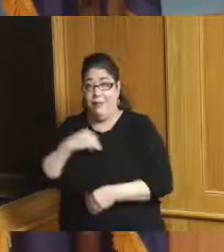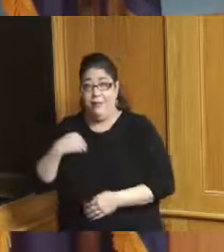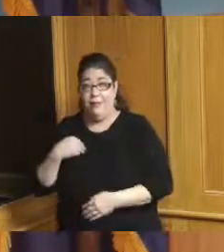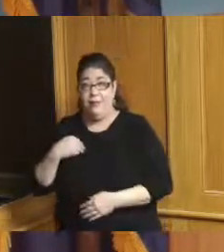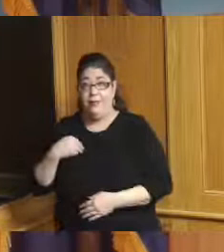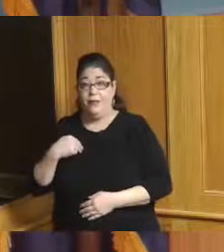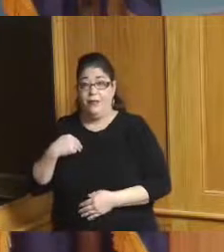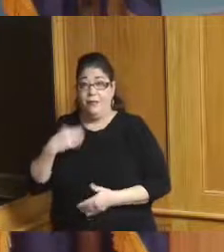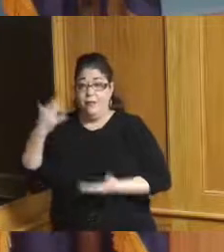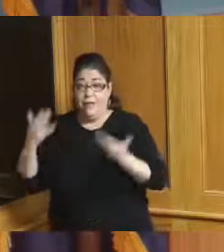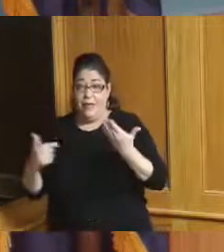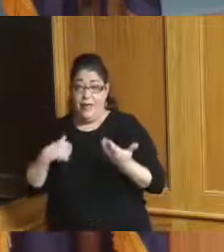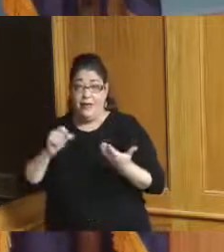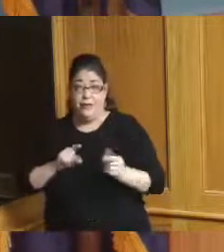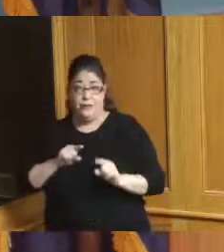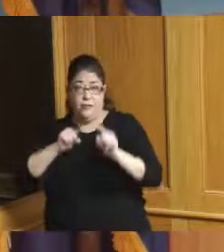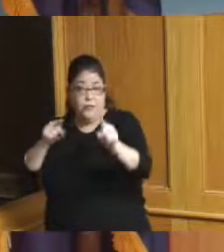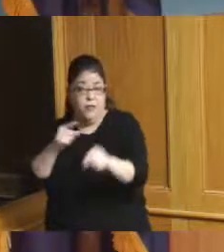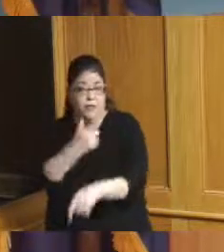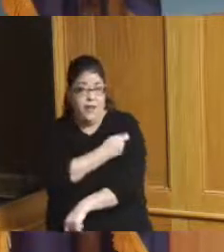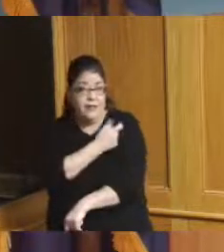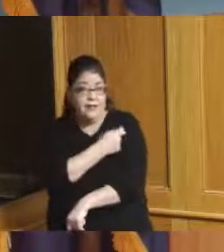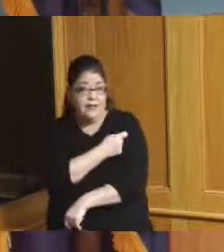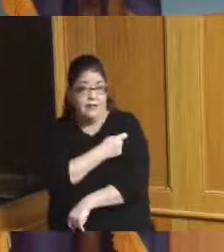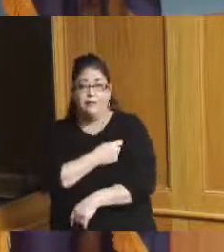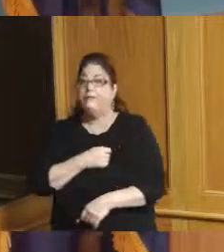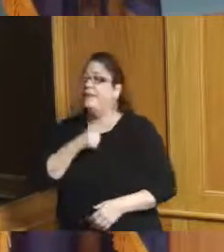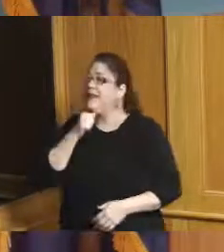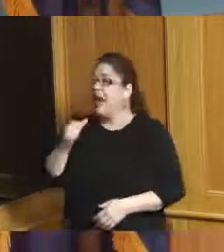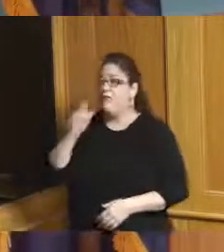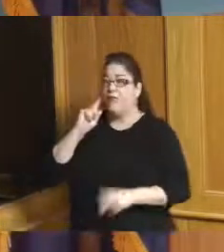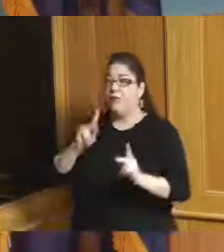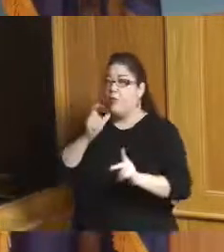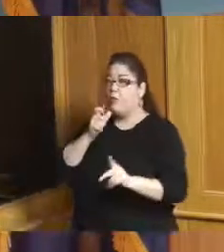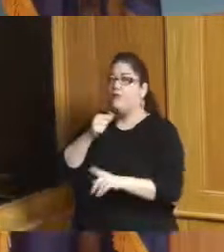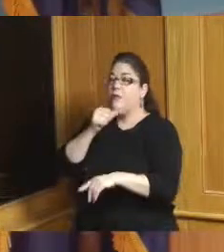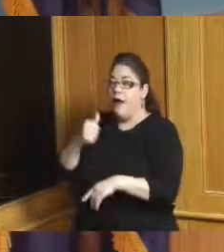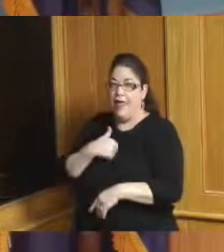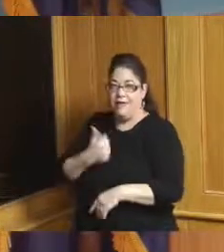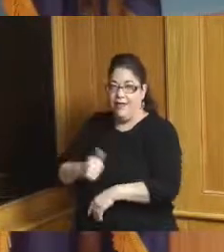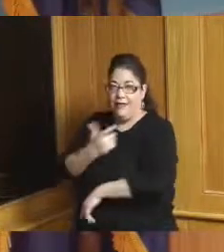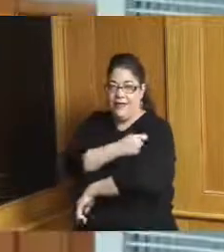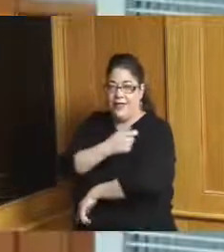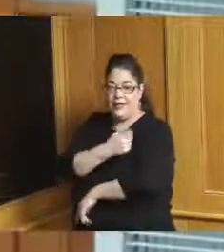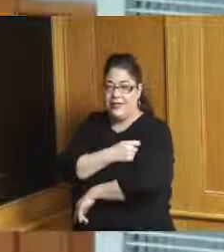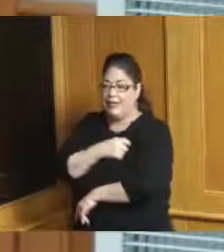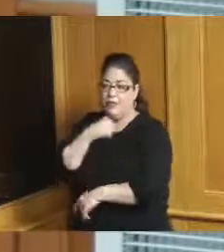maybe I need to go get vaccinated not for unvaccinated people what was interesting well what